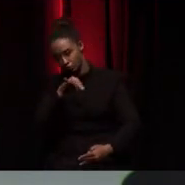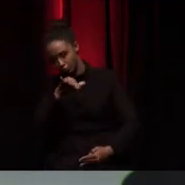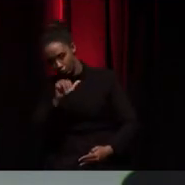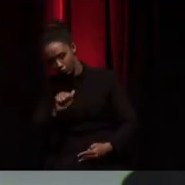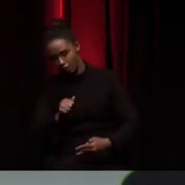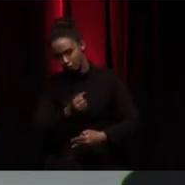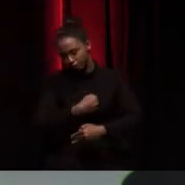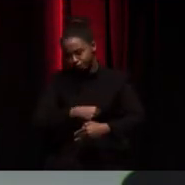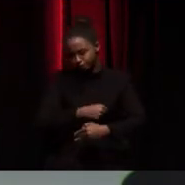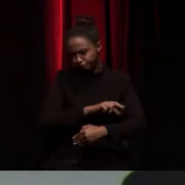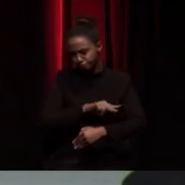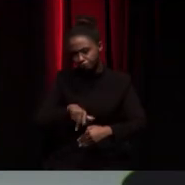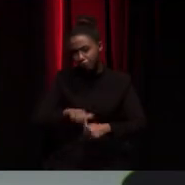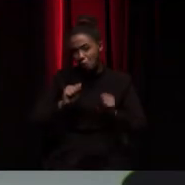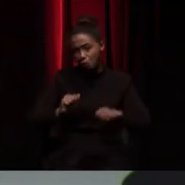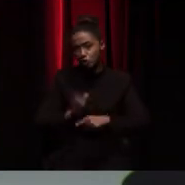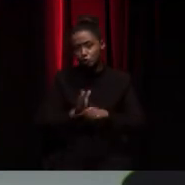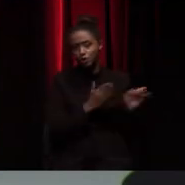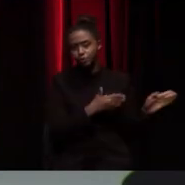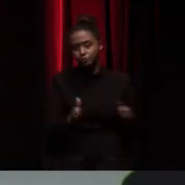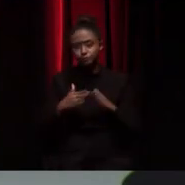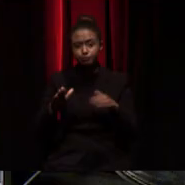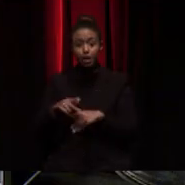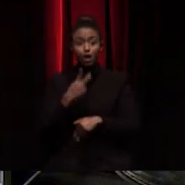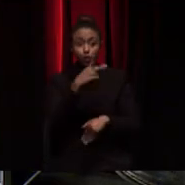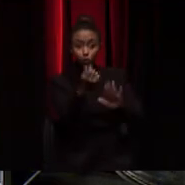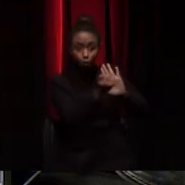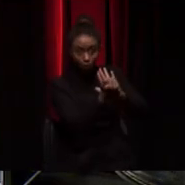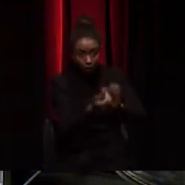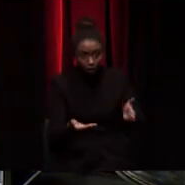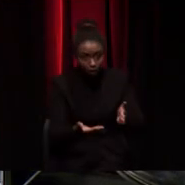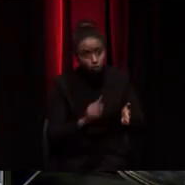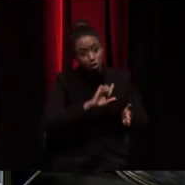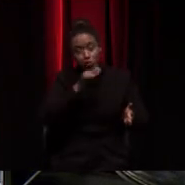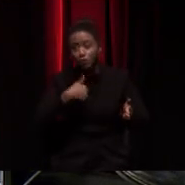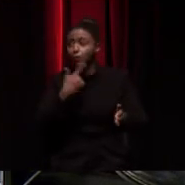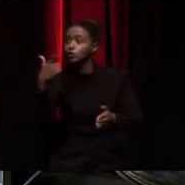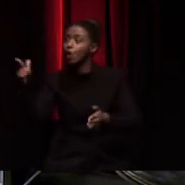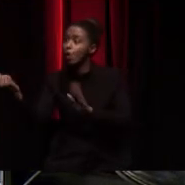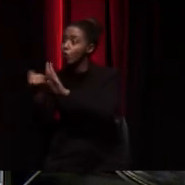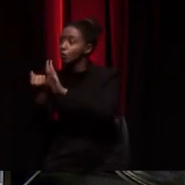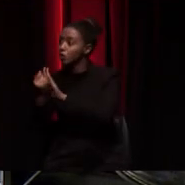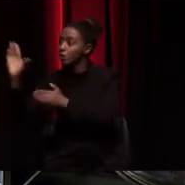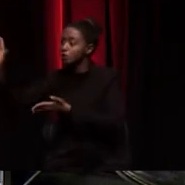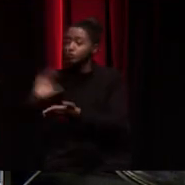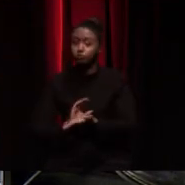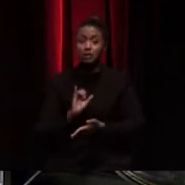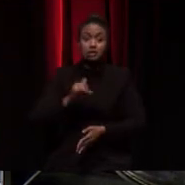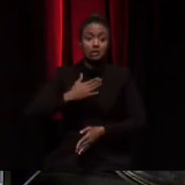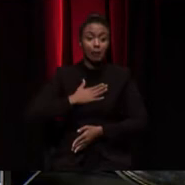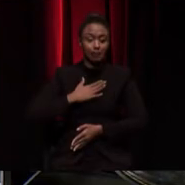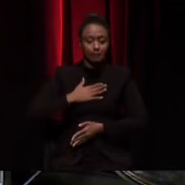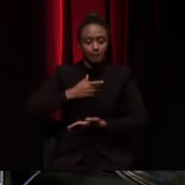we can produce a series with your brand now, and later on for other brand if the intellectual property belongs to me,